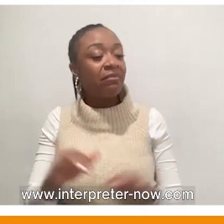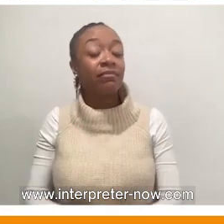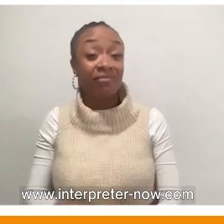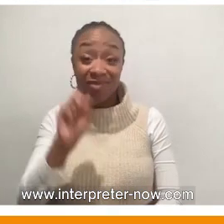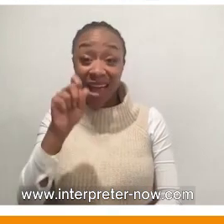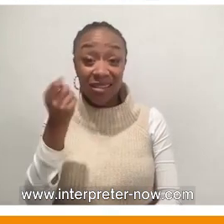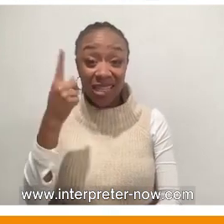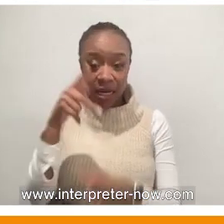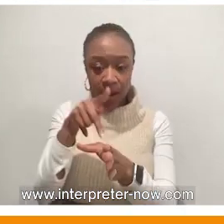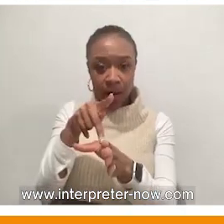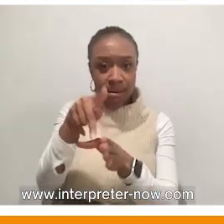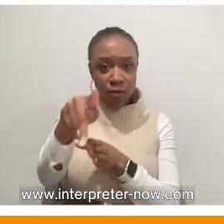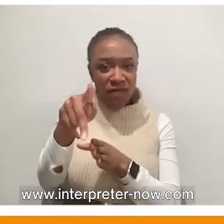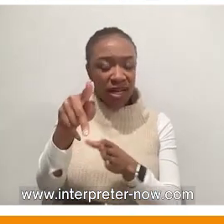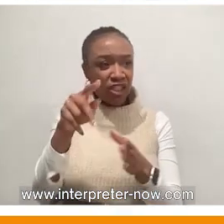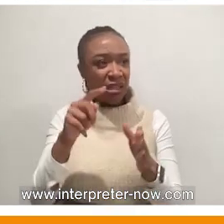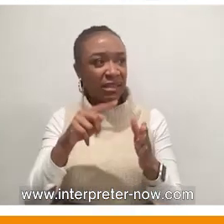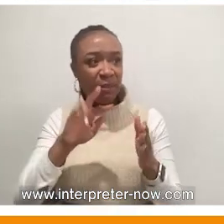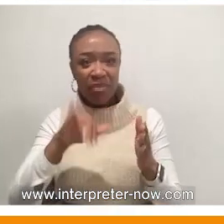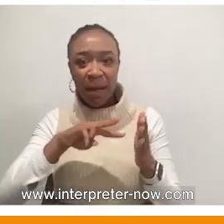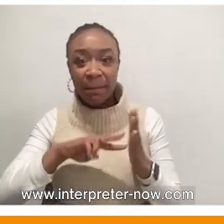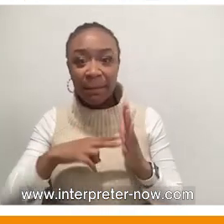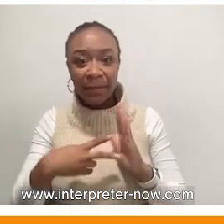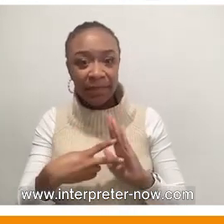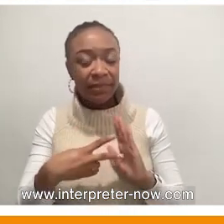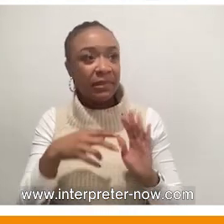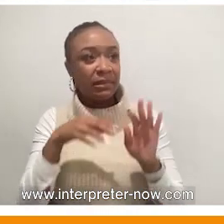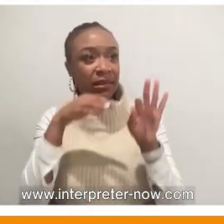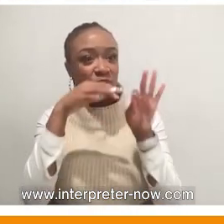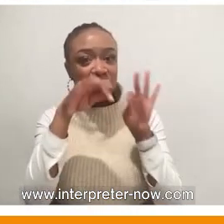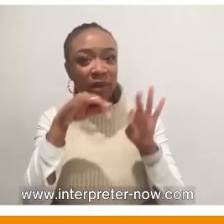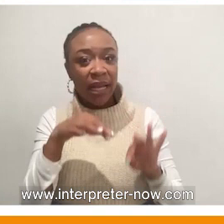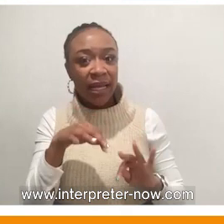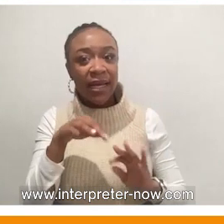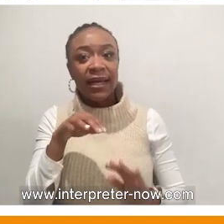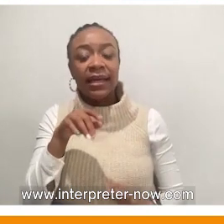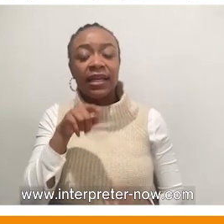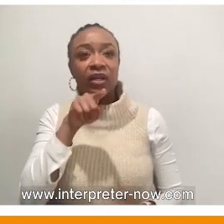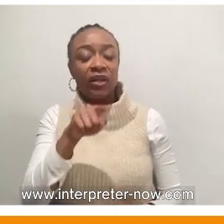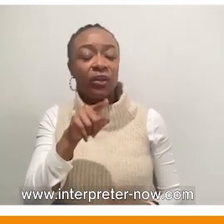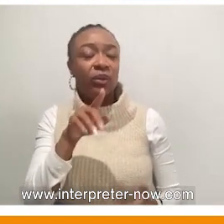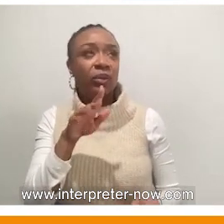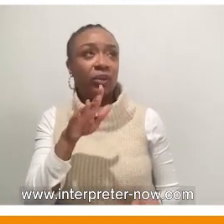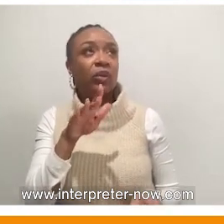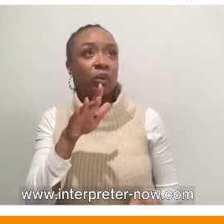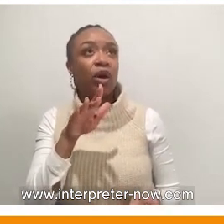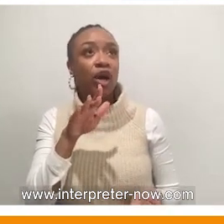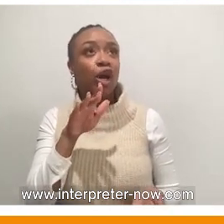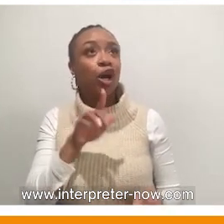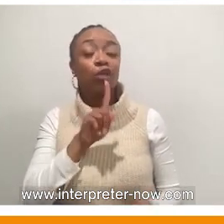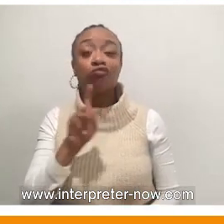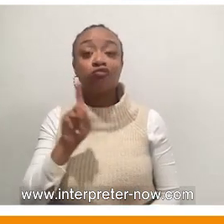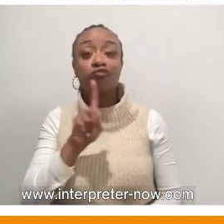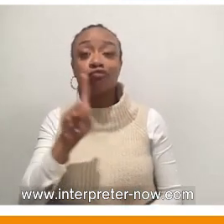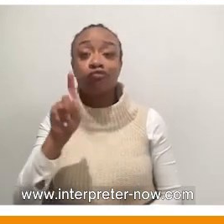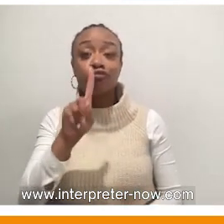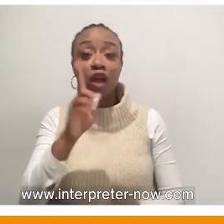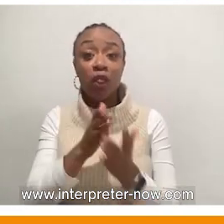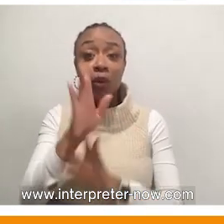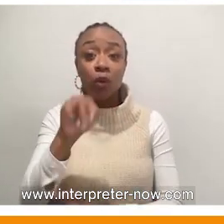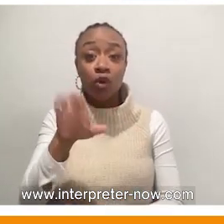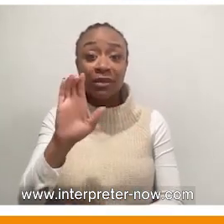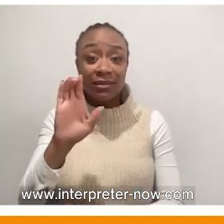Professionalism, I think when you were walking through the streets in New York and saw the